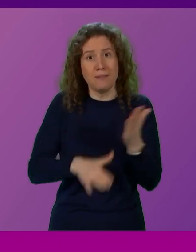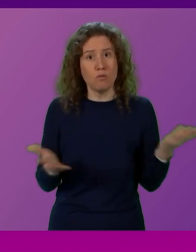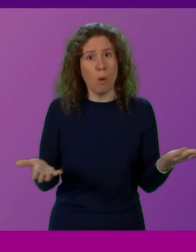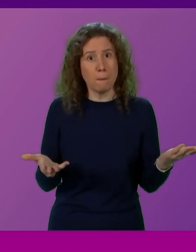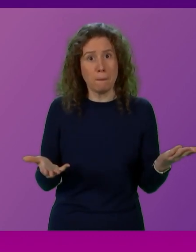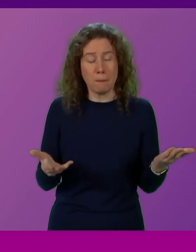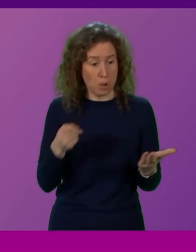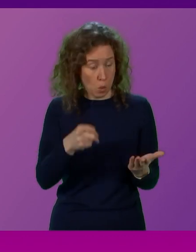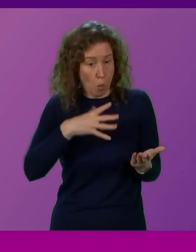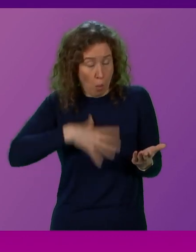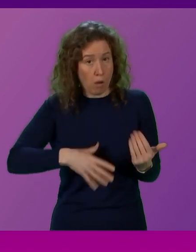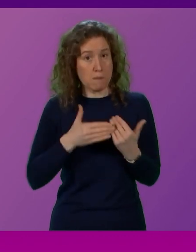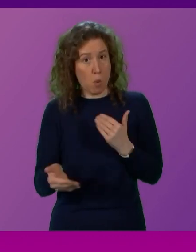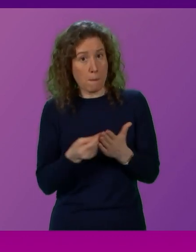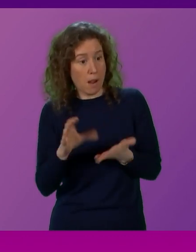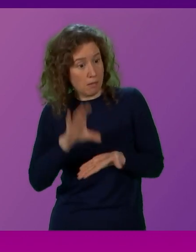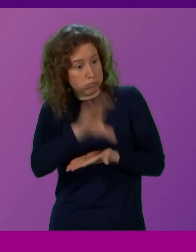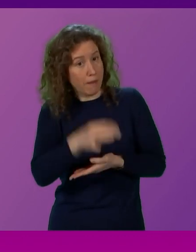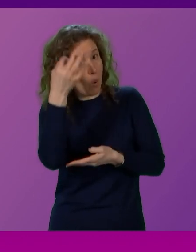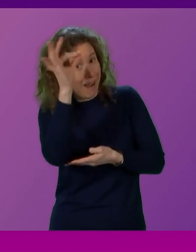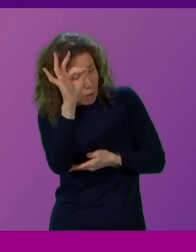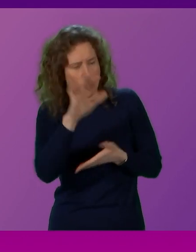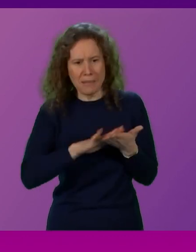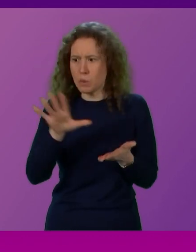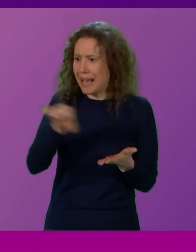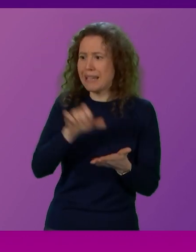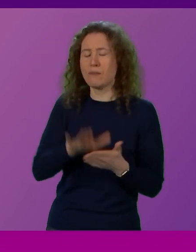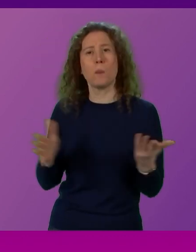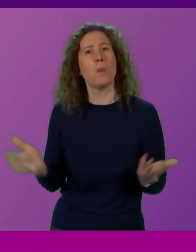If Anas Sarwar is standing here arguing for a bigger increase for local government—which